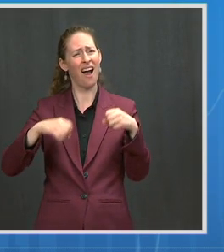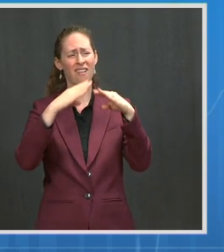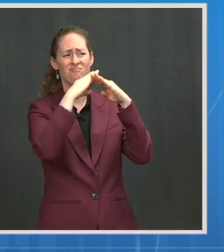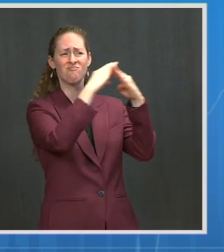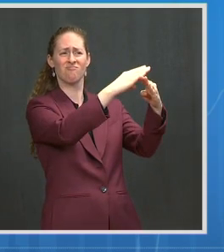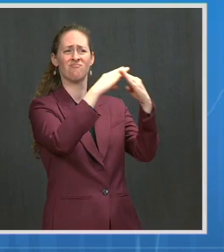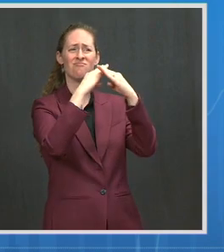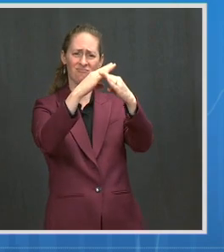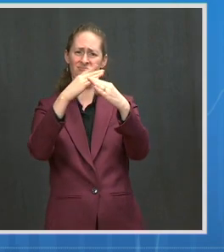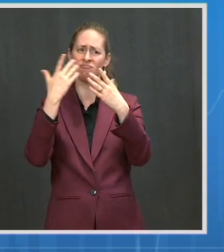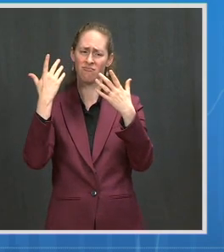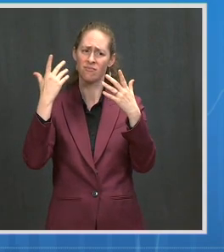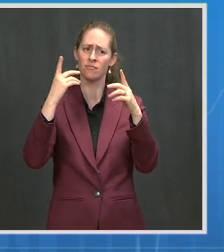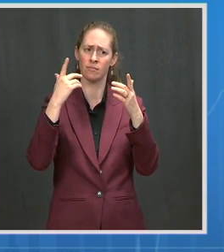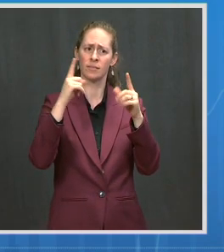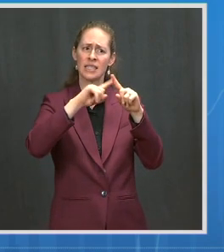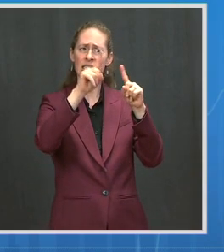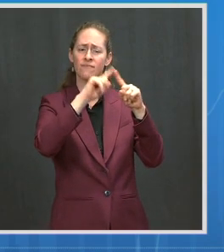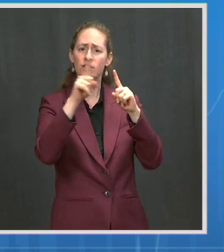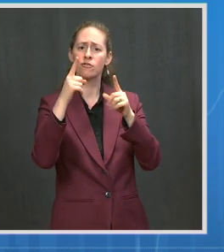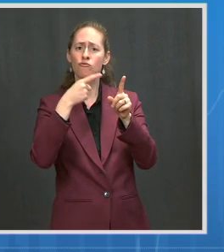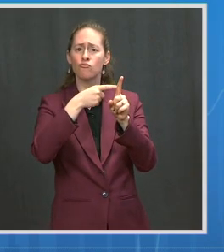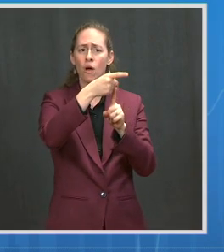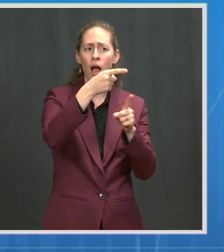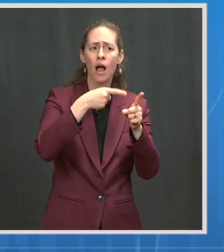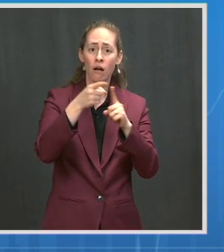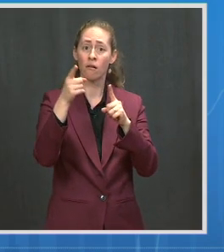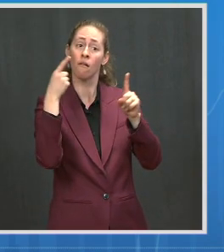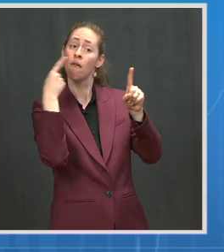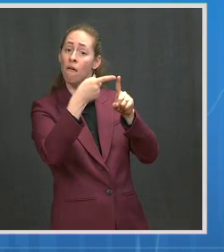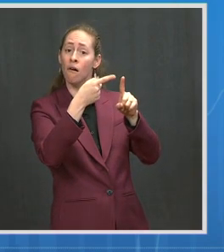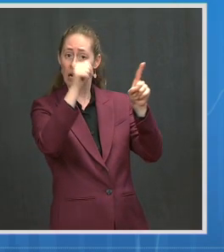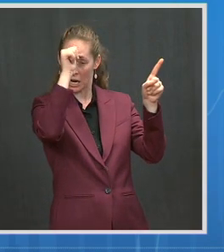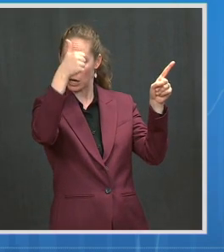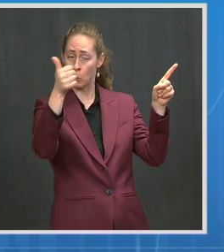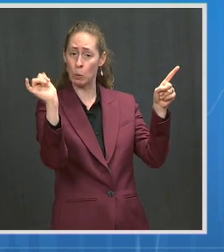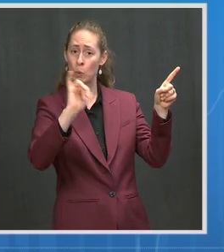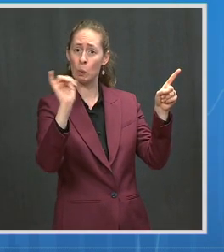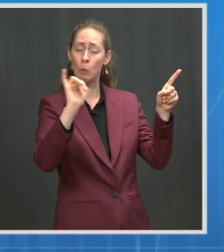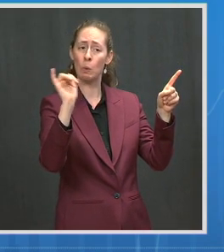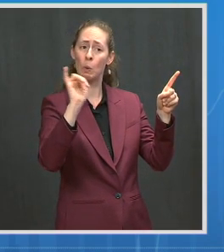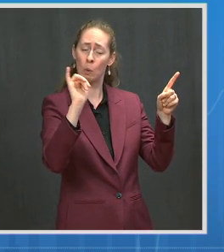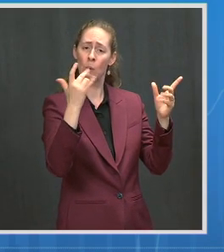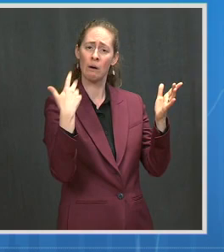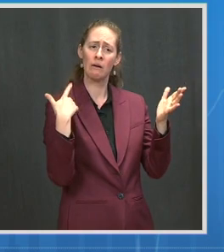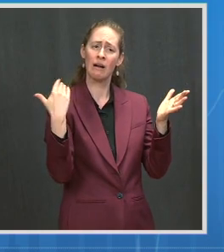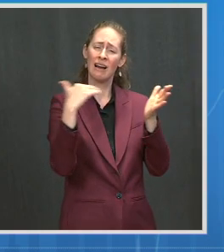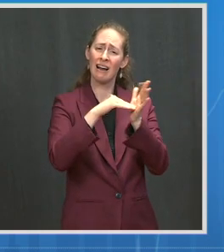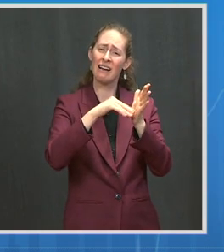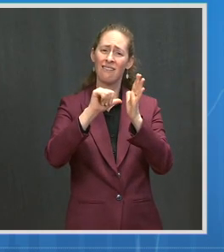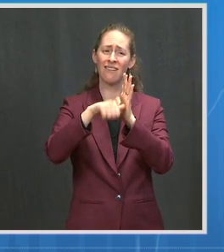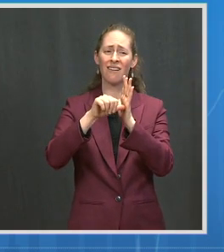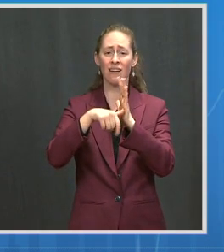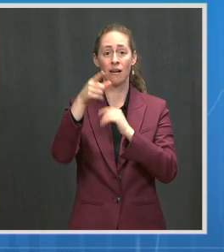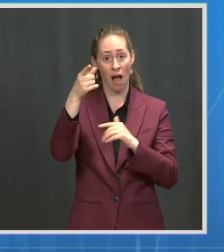And it is all the more reason why it's important for all of us who have the opportunity to get vaccinated to do so.